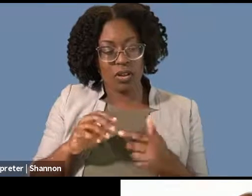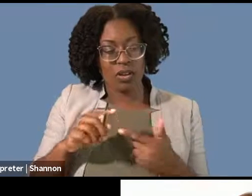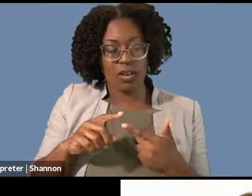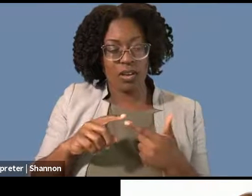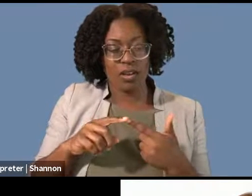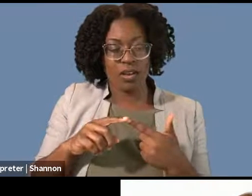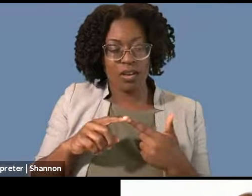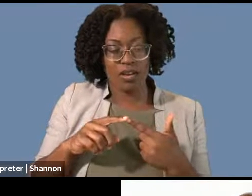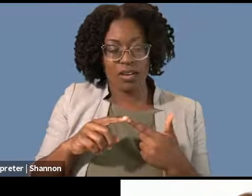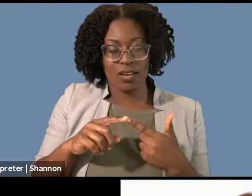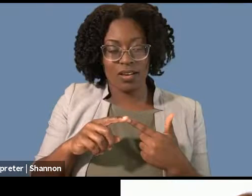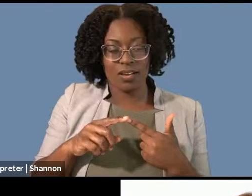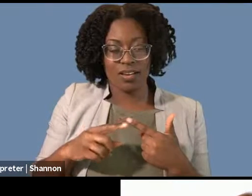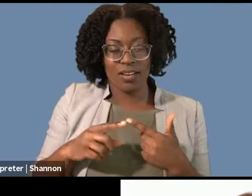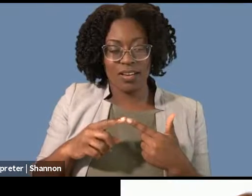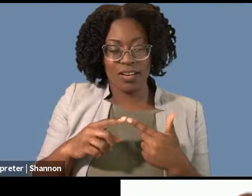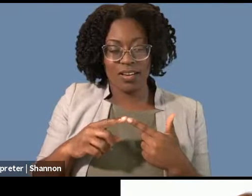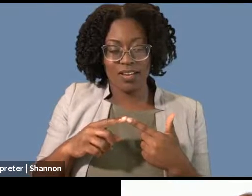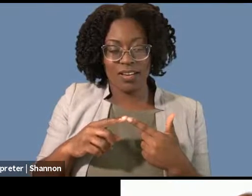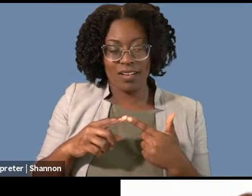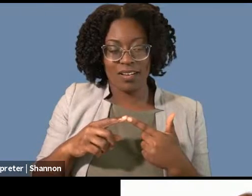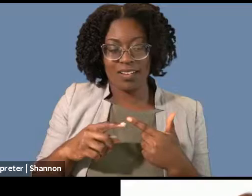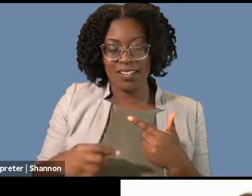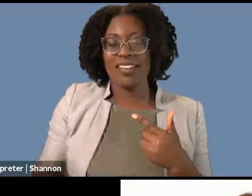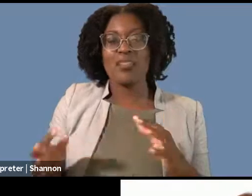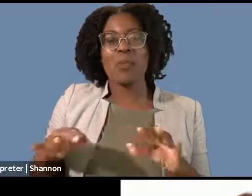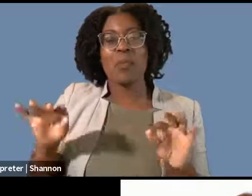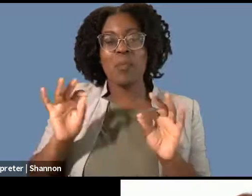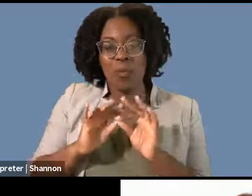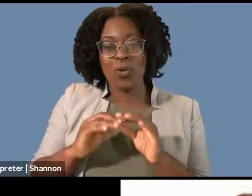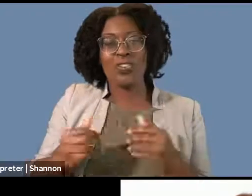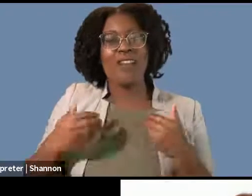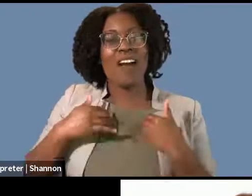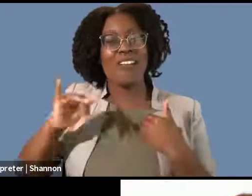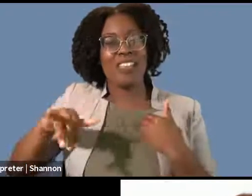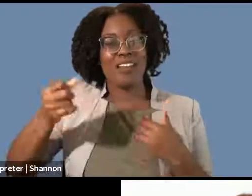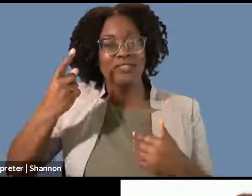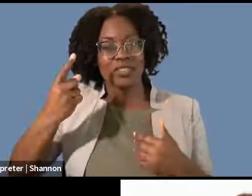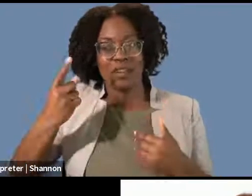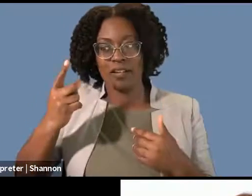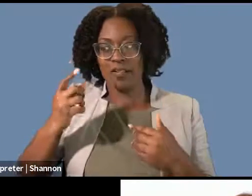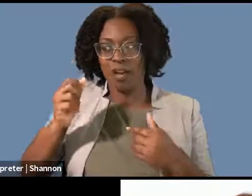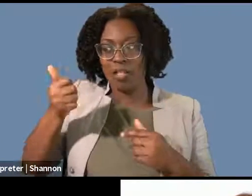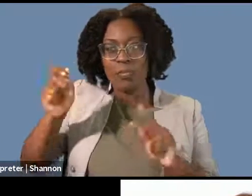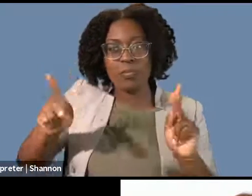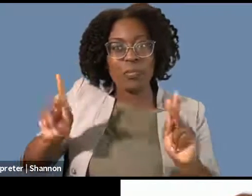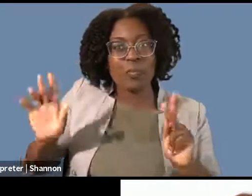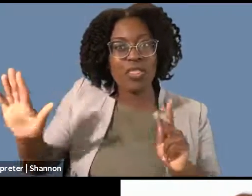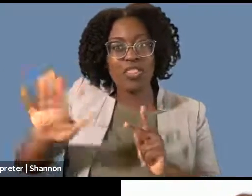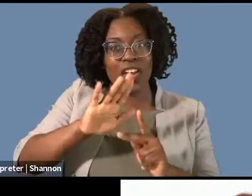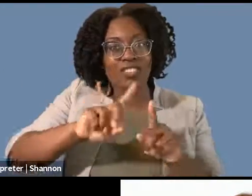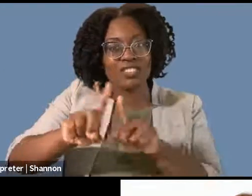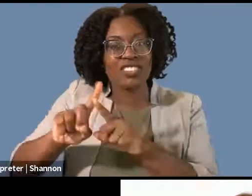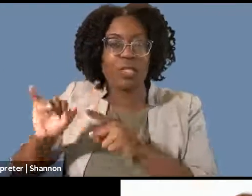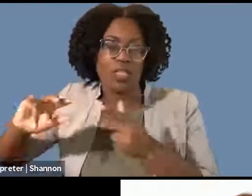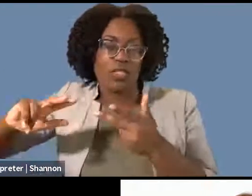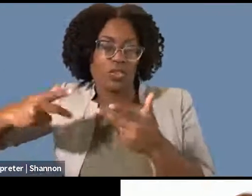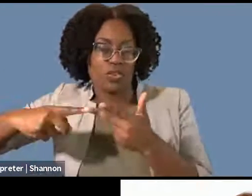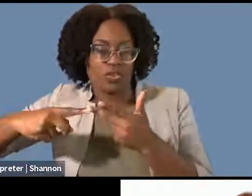being open to other's differences. The fourth step is practicing empathy. It doesn't come